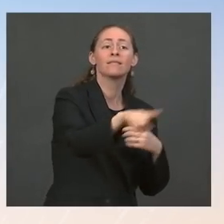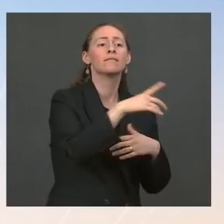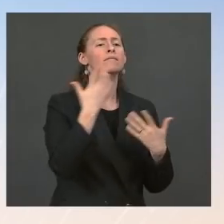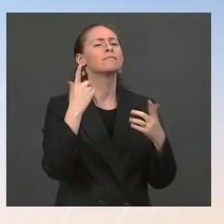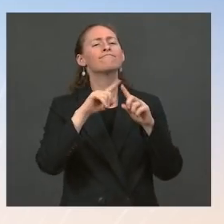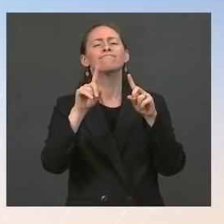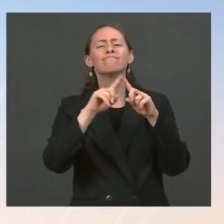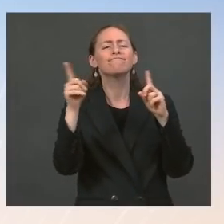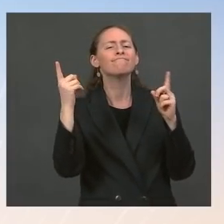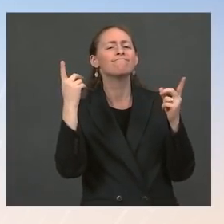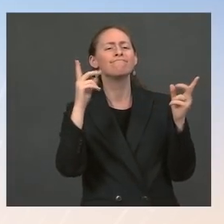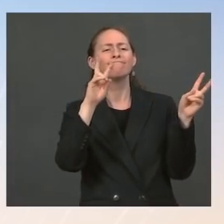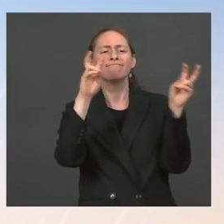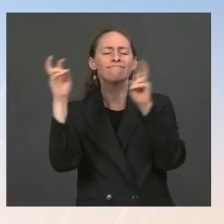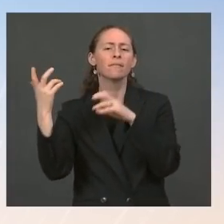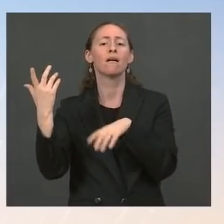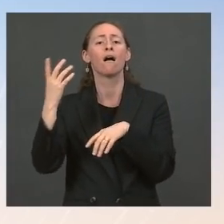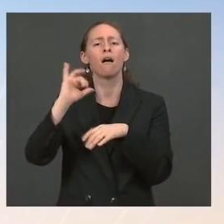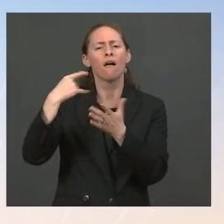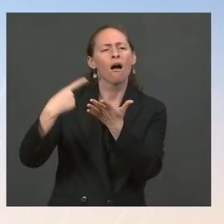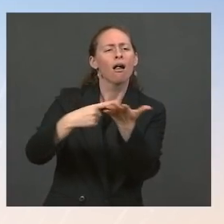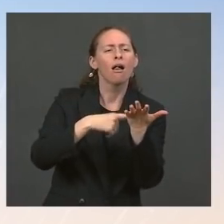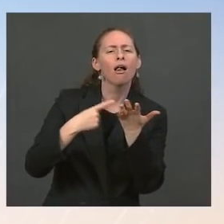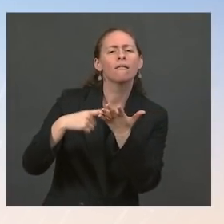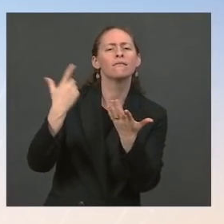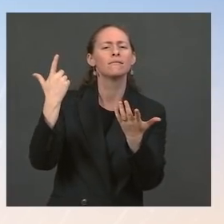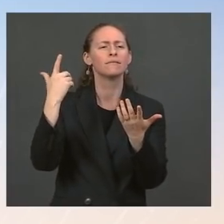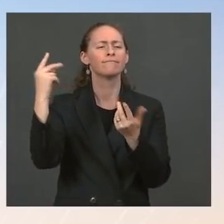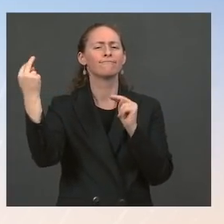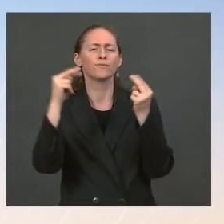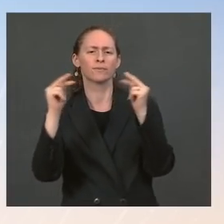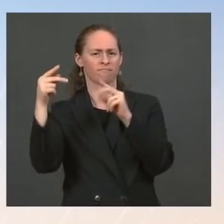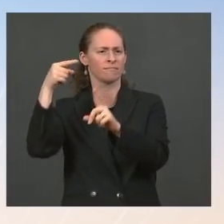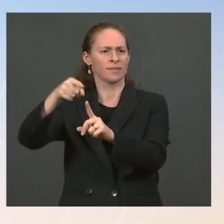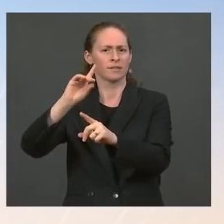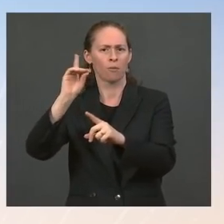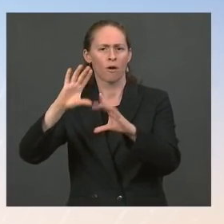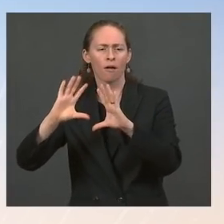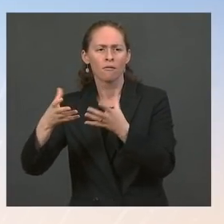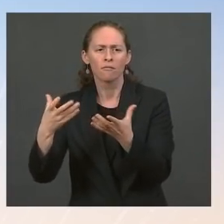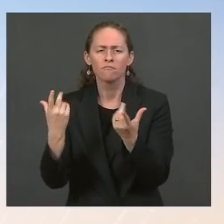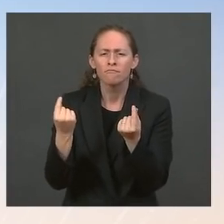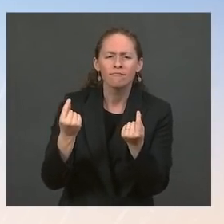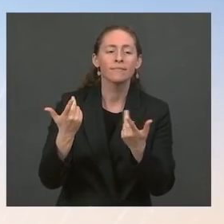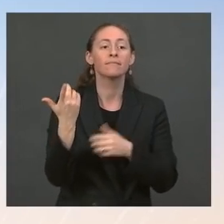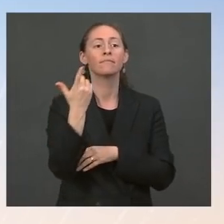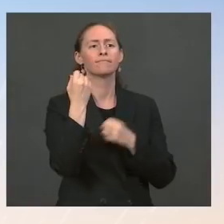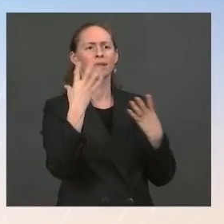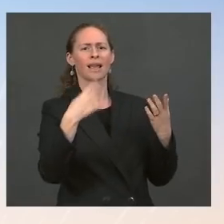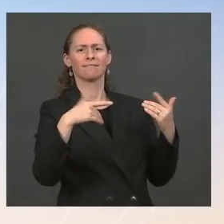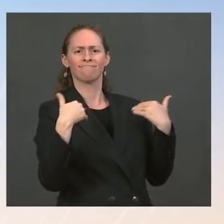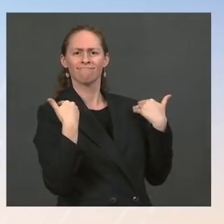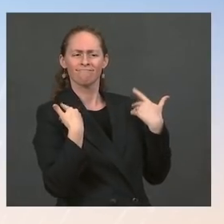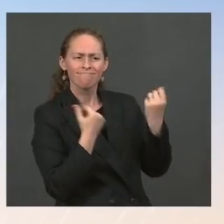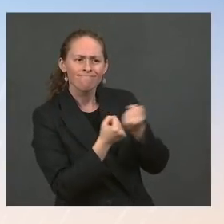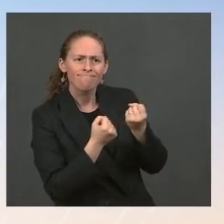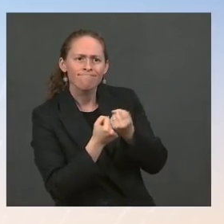about the pathway forward on both his human infrastructure and physical infrastructure plans. He spoke, as I think some of you reported,